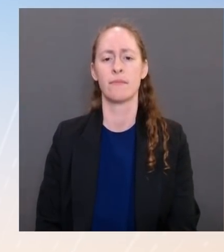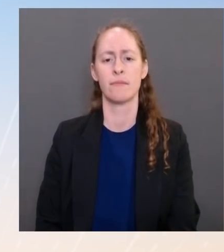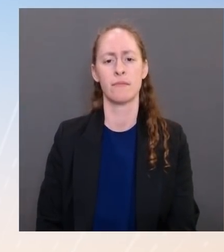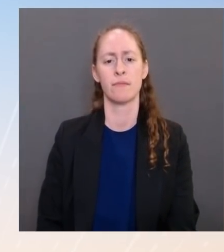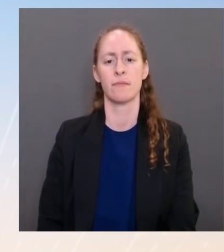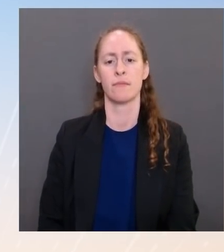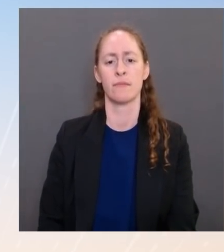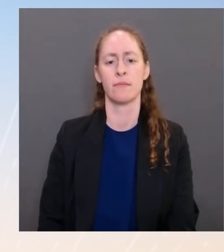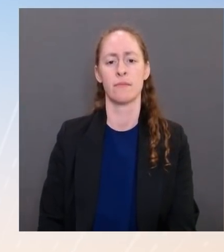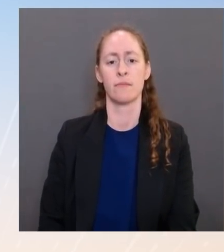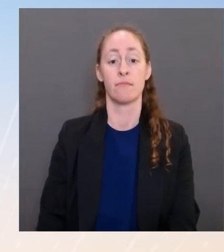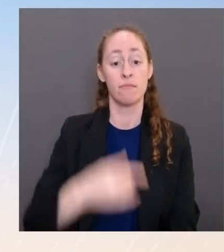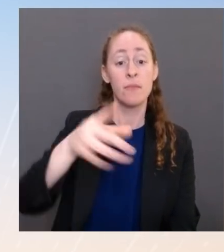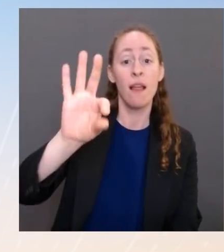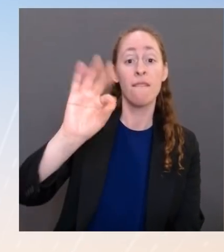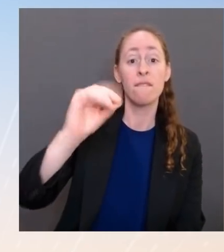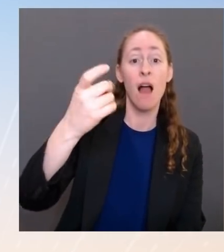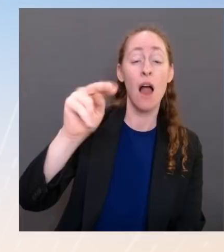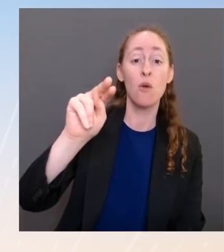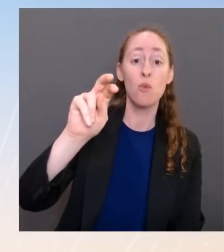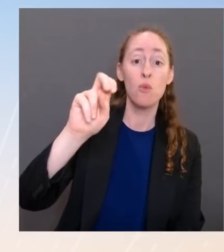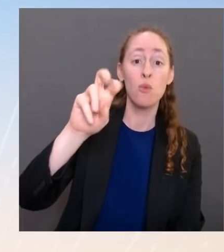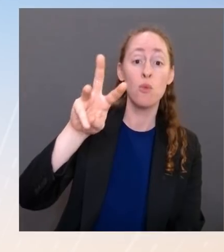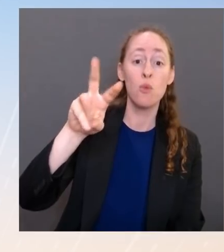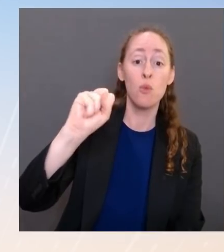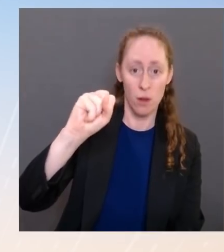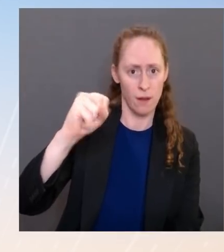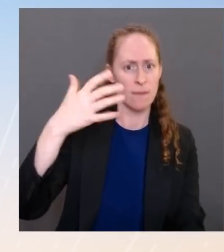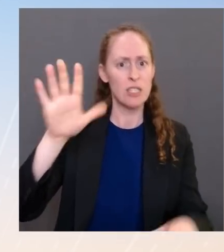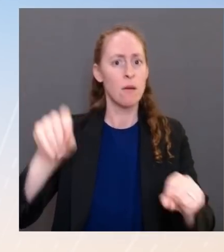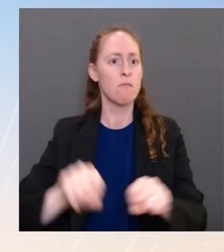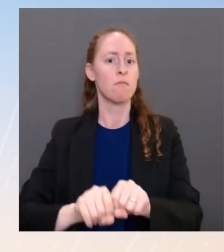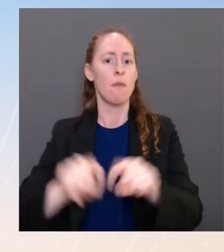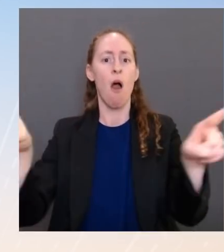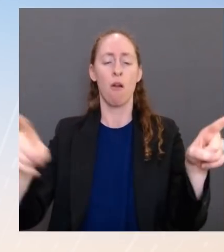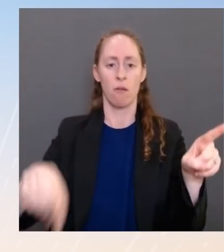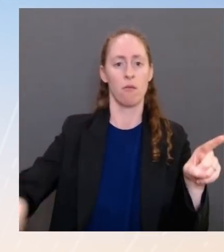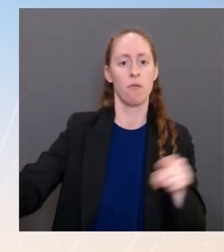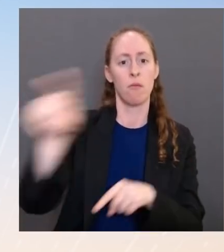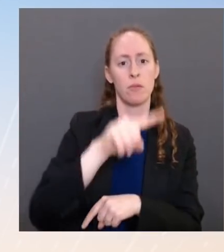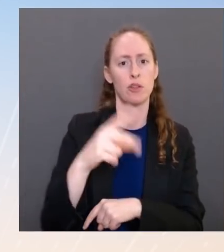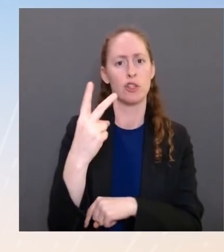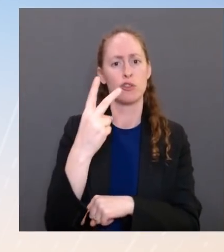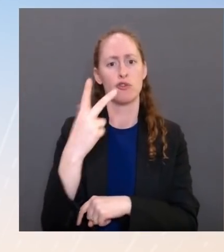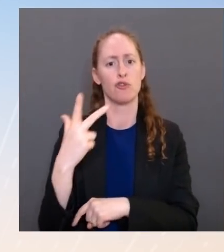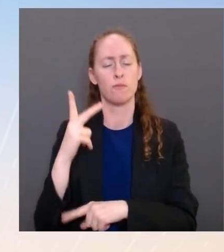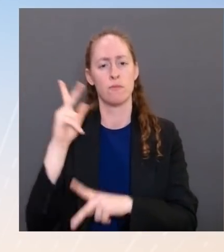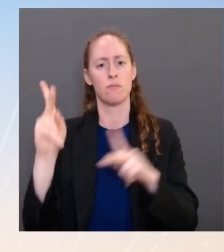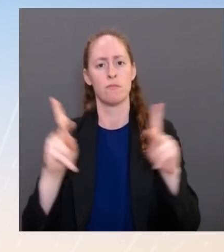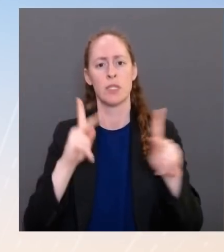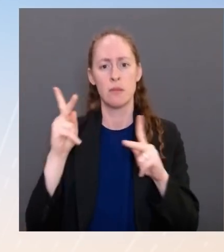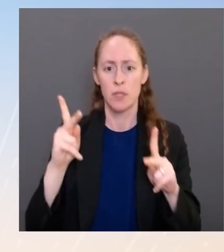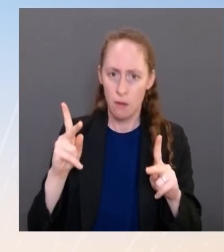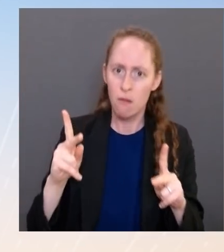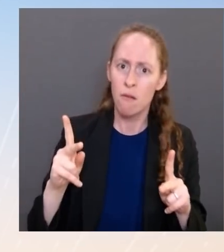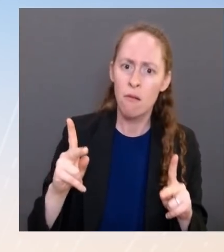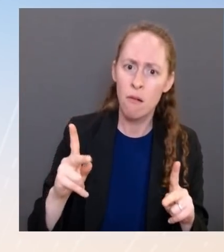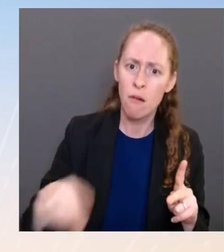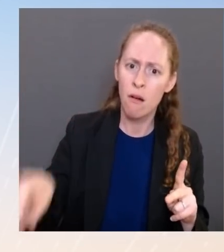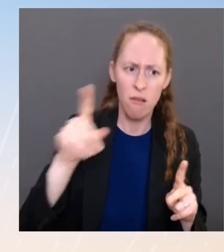Wade should be protected, if you're on the other side of that, you're supporting an "Ultra-MAGA" position, in the President's view. So we'll let -- we don't need to name-call individuals